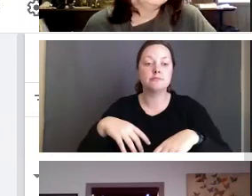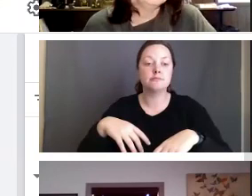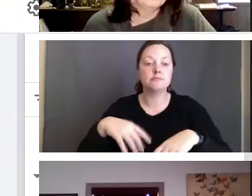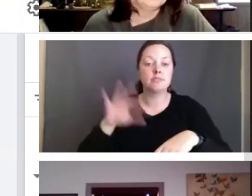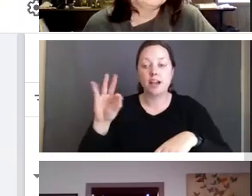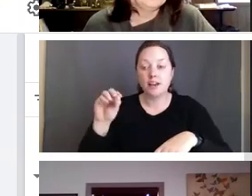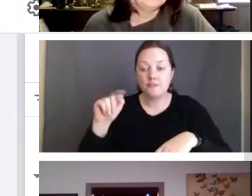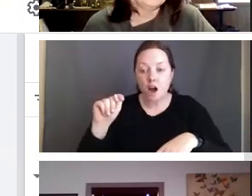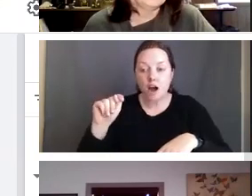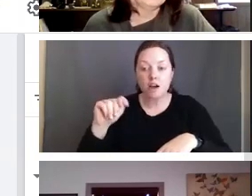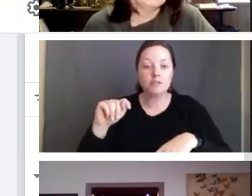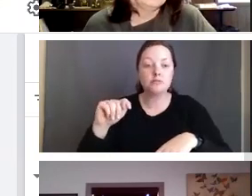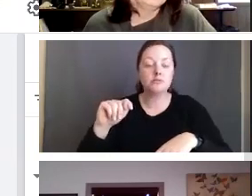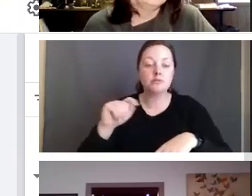use table of contents.